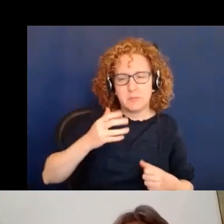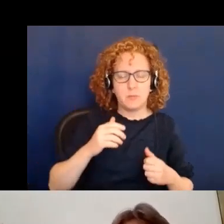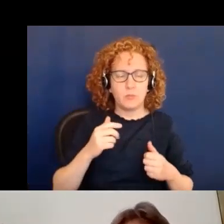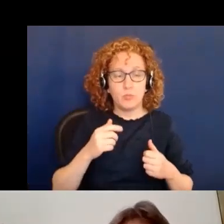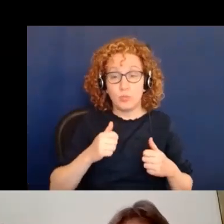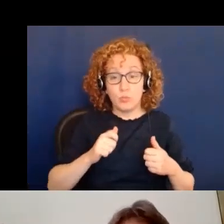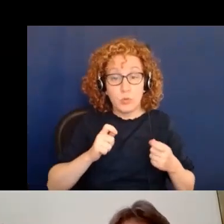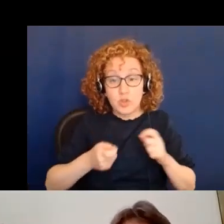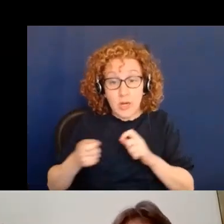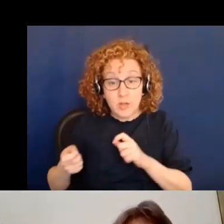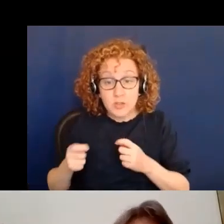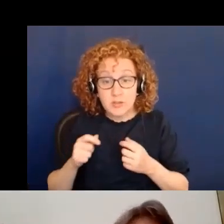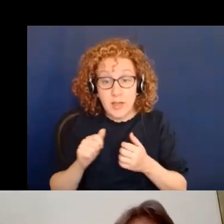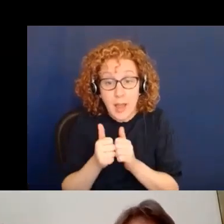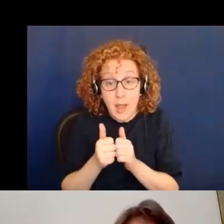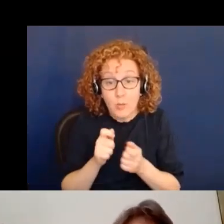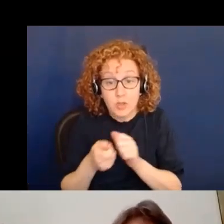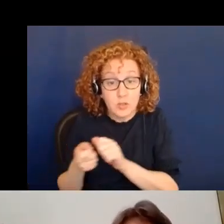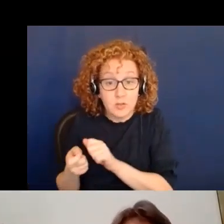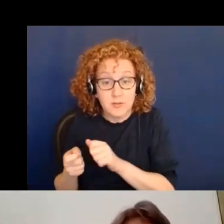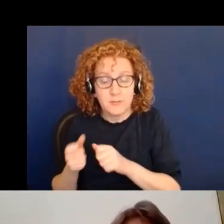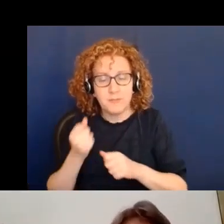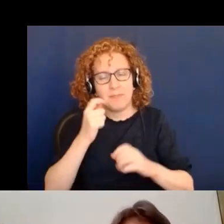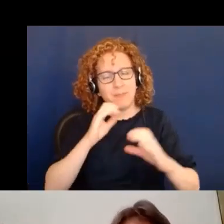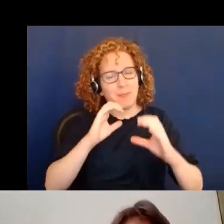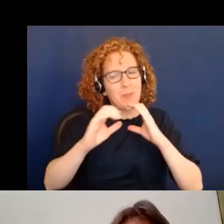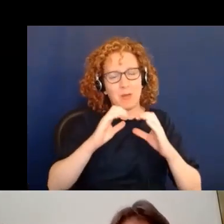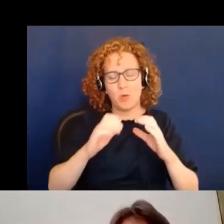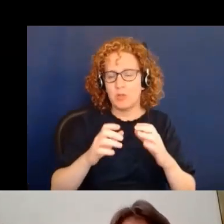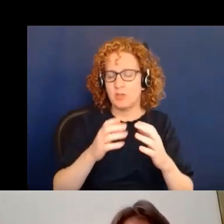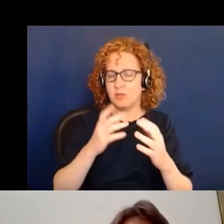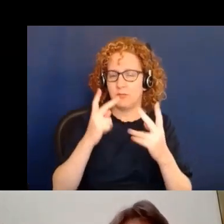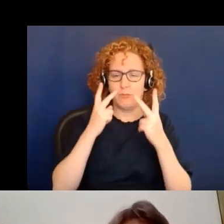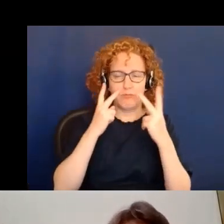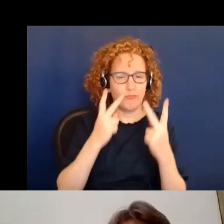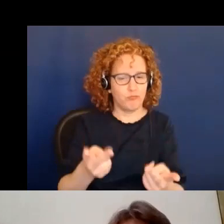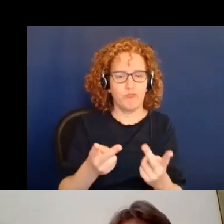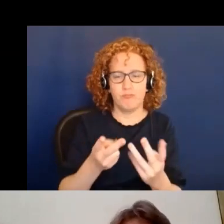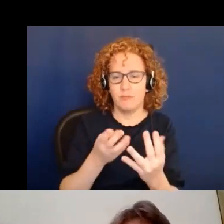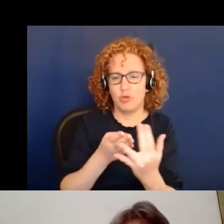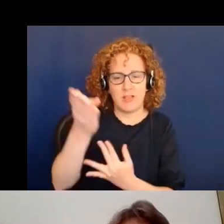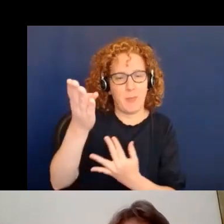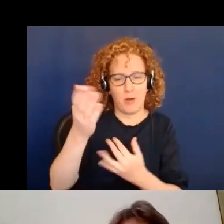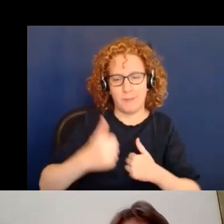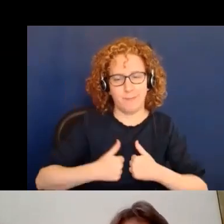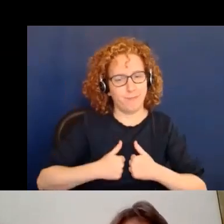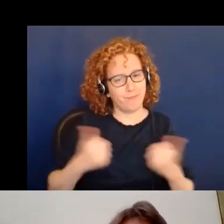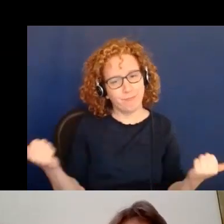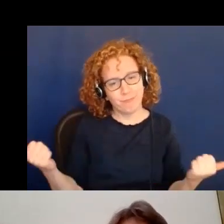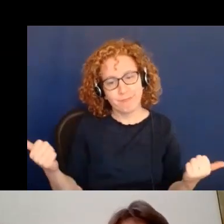and in communication we're just transparent we address things as best as we can at the time and